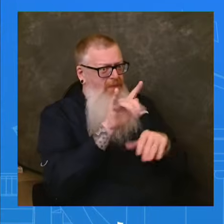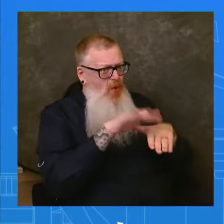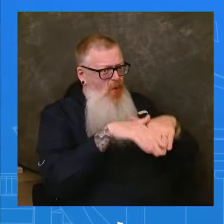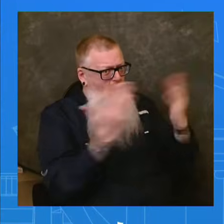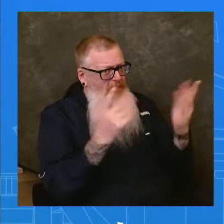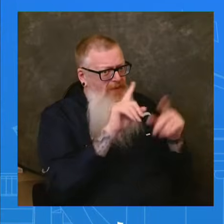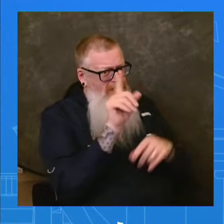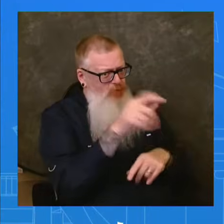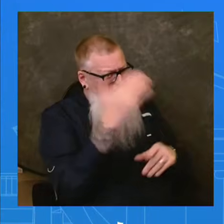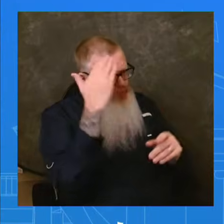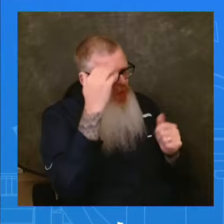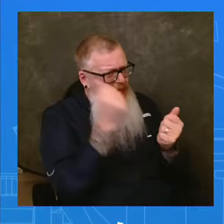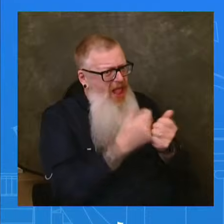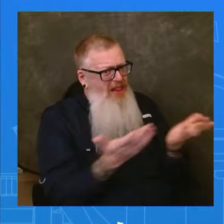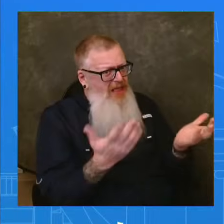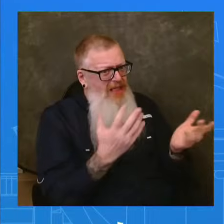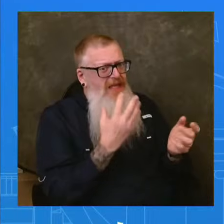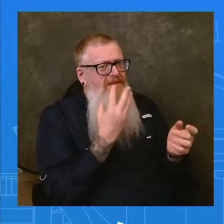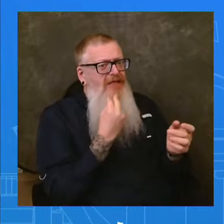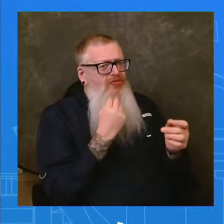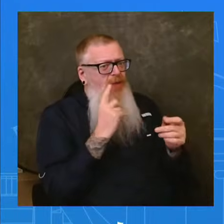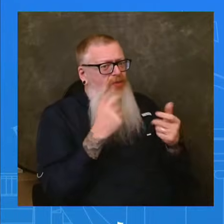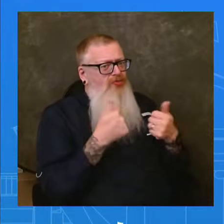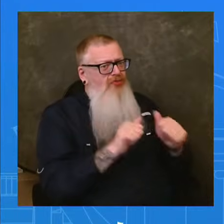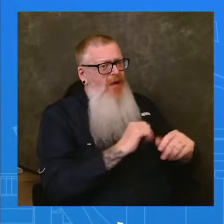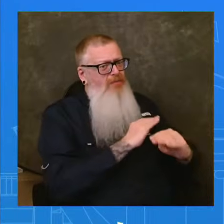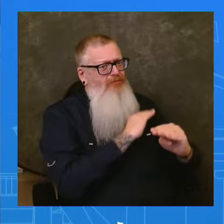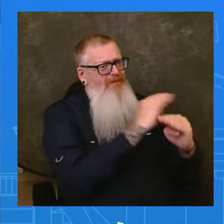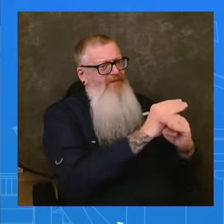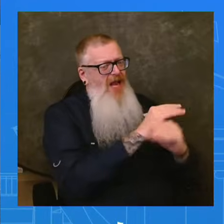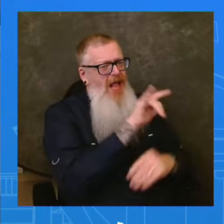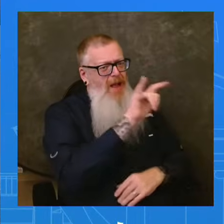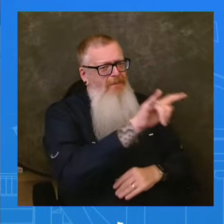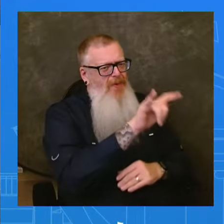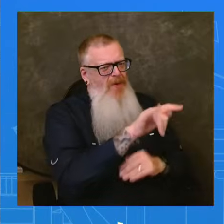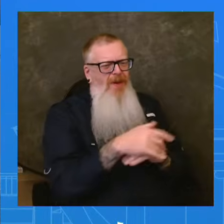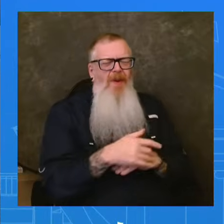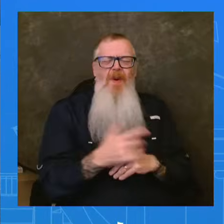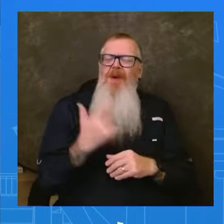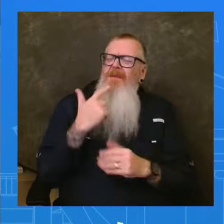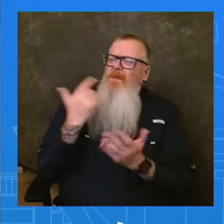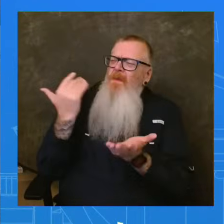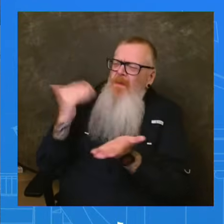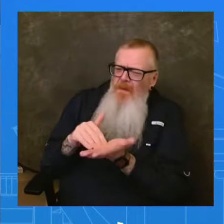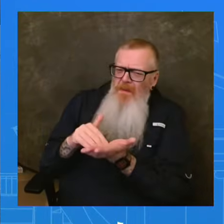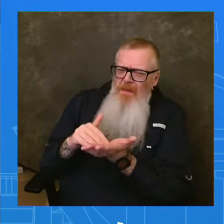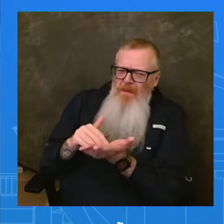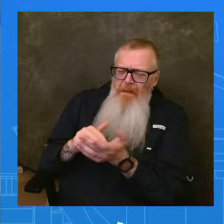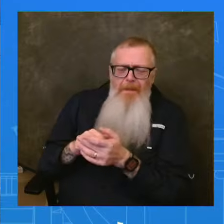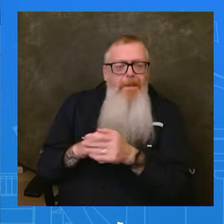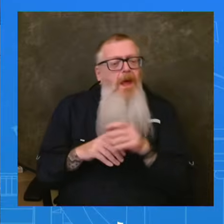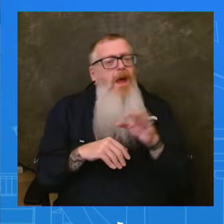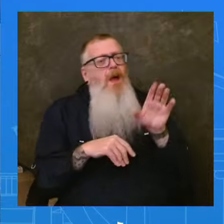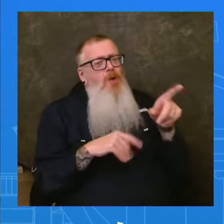I didn't hear that. The Press: Do you have -- does the White House have any guarantee that Israel will not bomb Beirut airport? Ms. Jean-Pierre: So, look, we're going to have